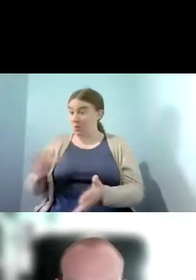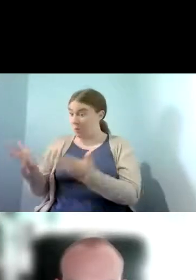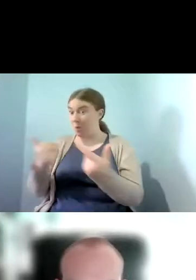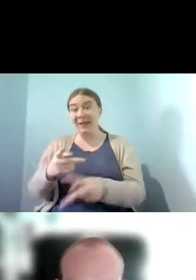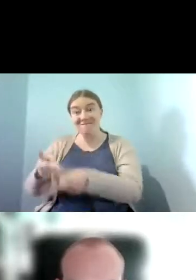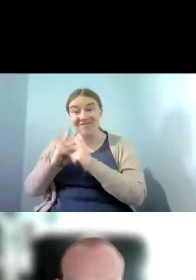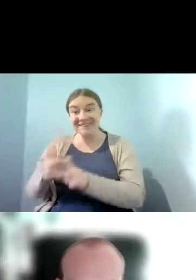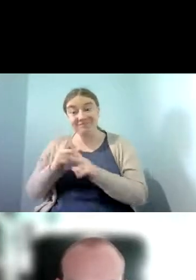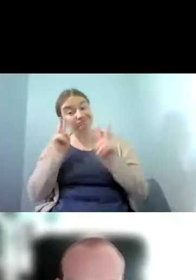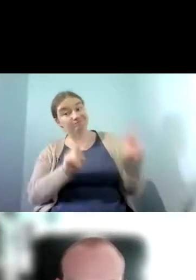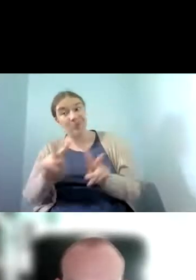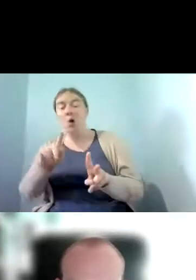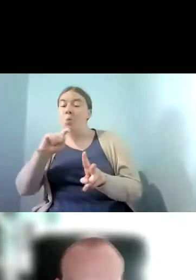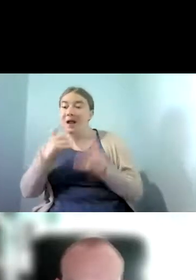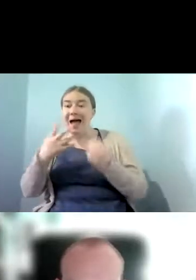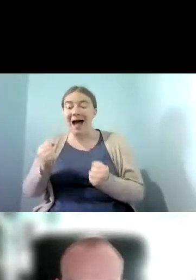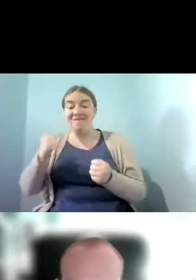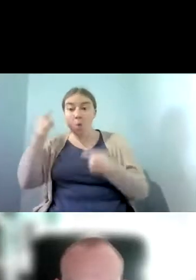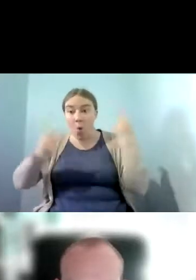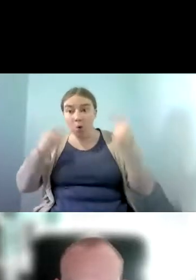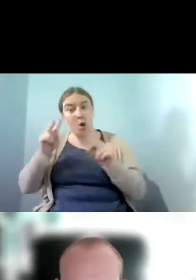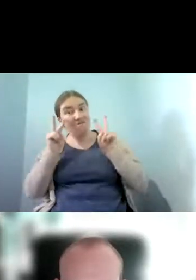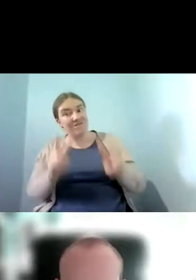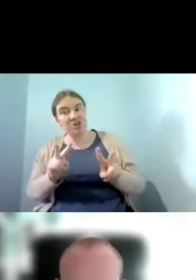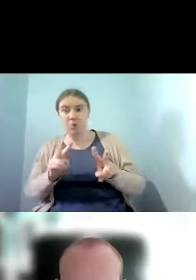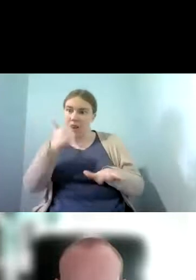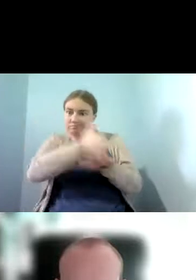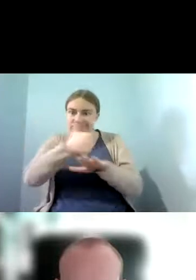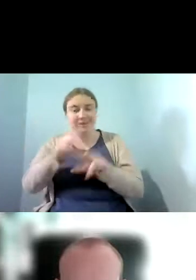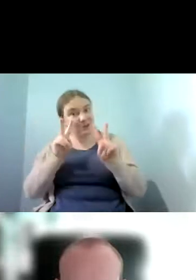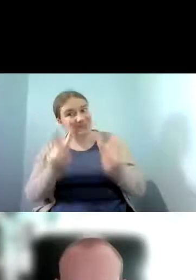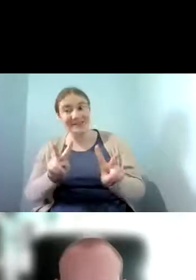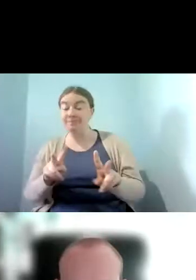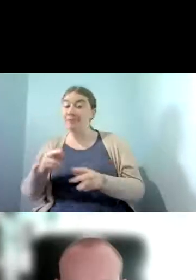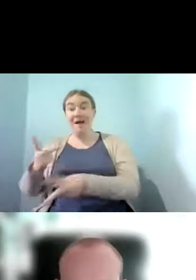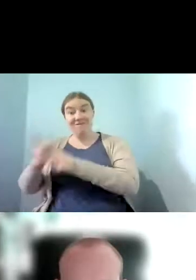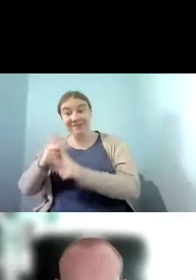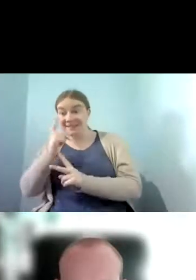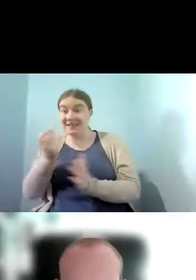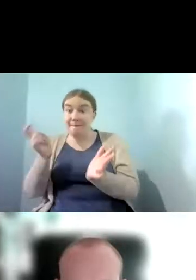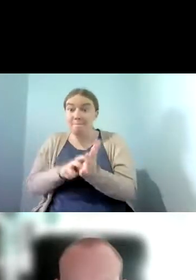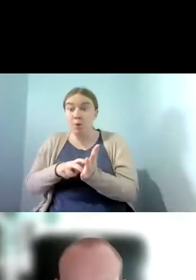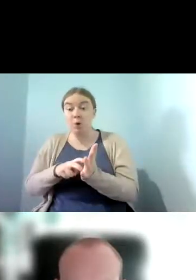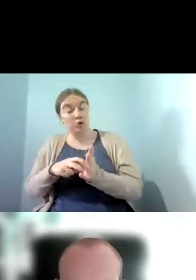put in audio visual installations visitors will be able to book a visit to come down into the fish pass and see